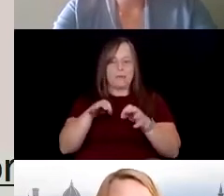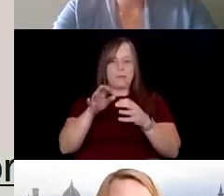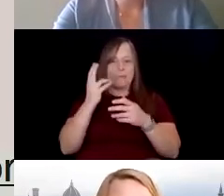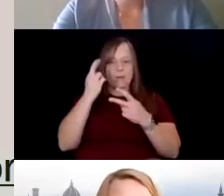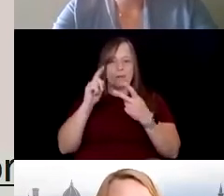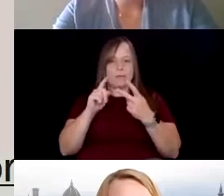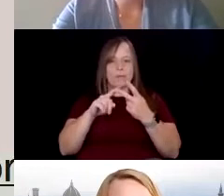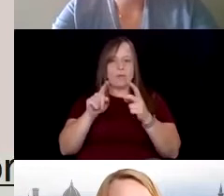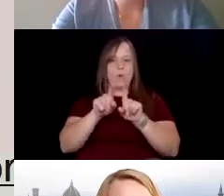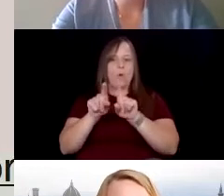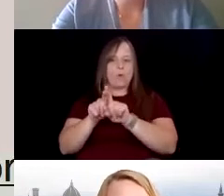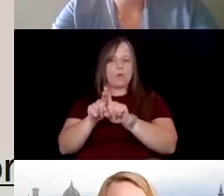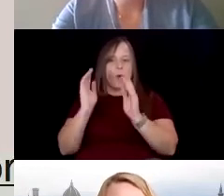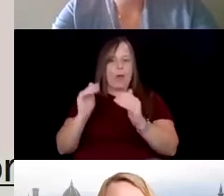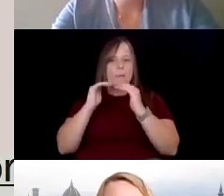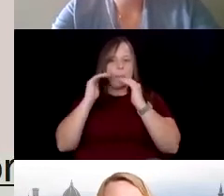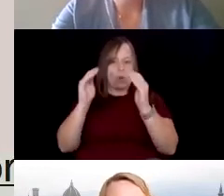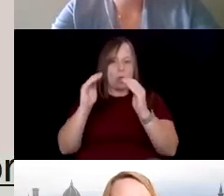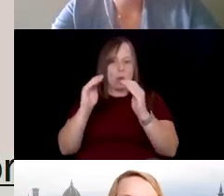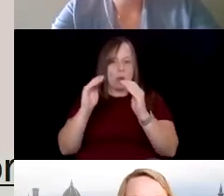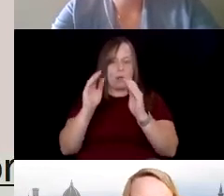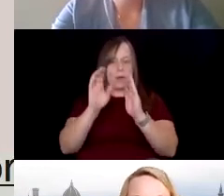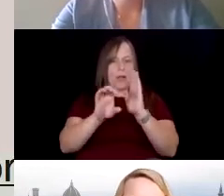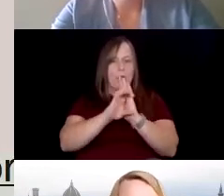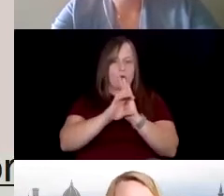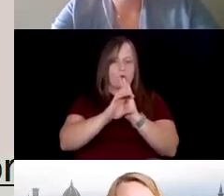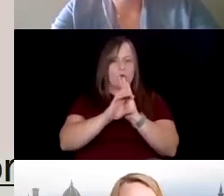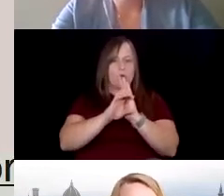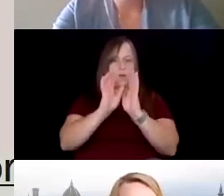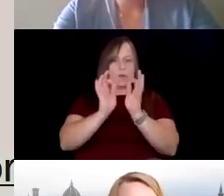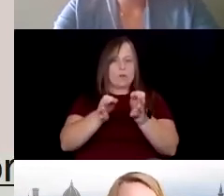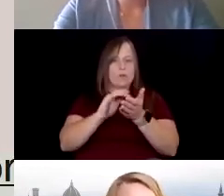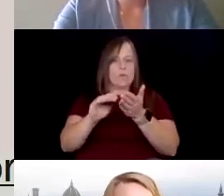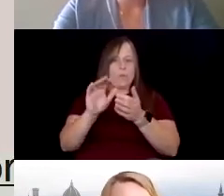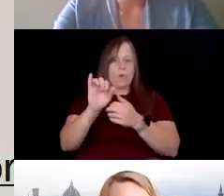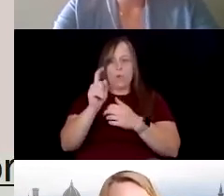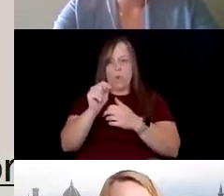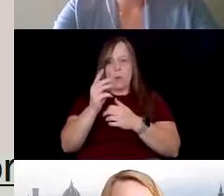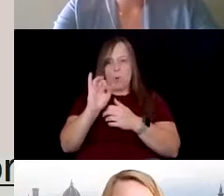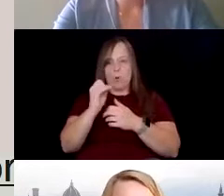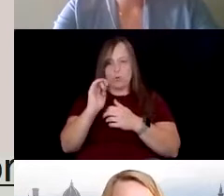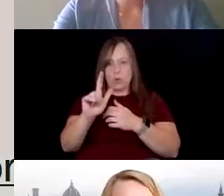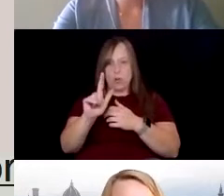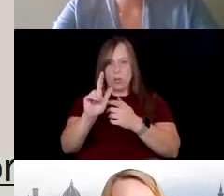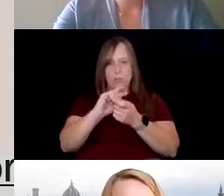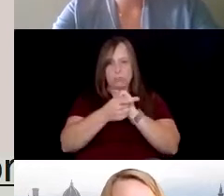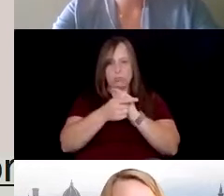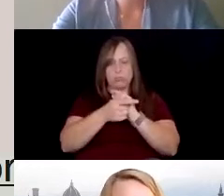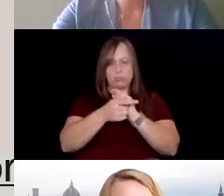They can also, they can upgrade a character of discharge that resulted from a court martial. They can change the reason, the narrative reason,